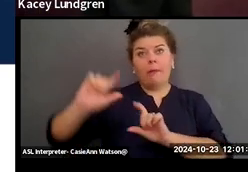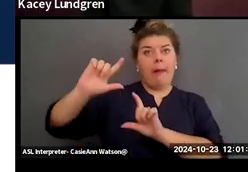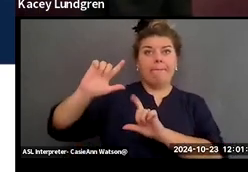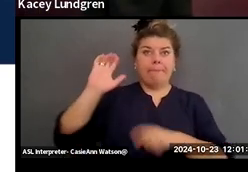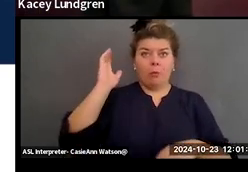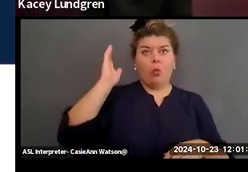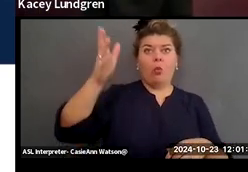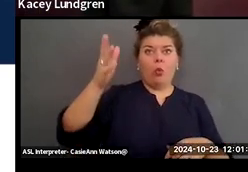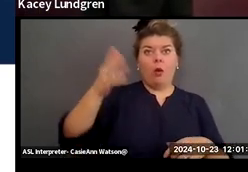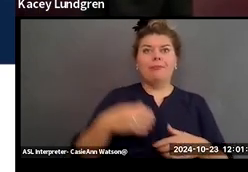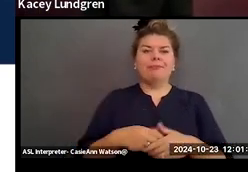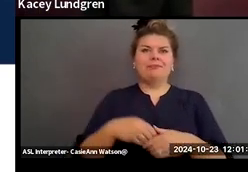as you see here in this screenshot.